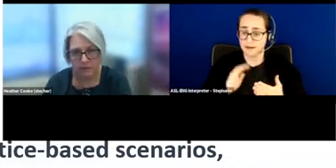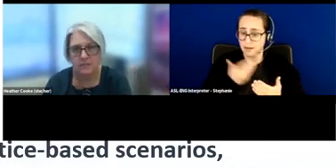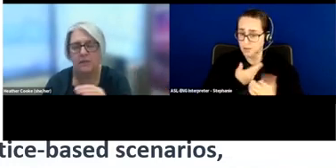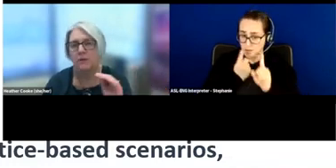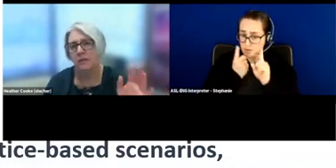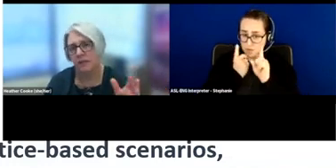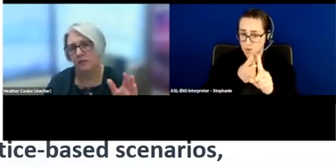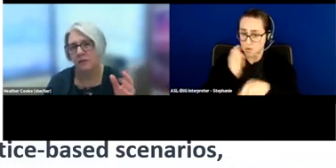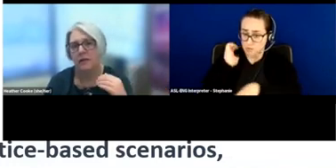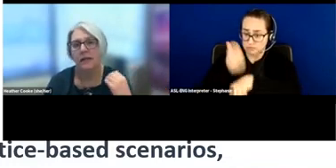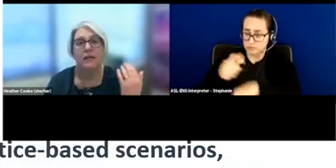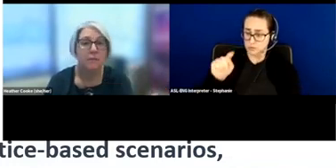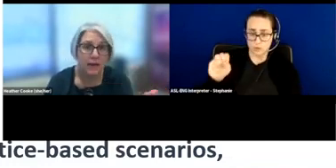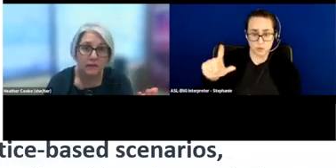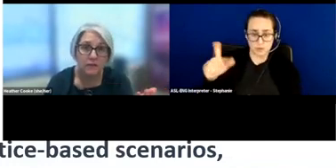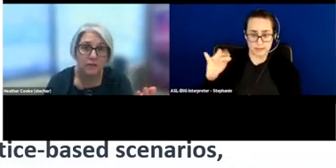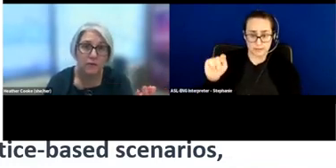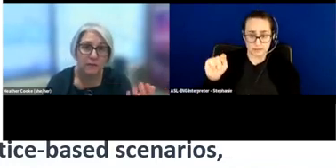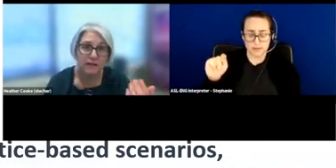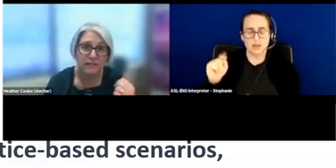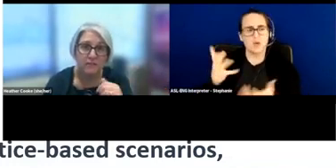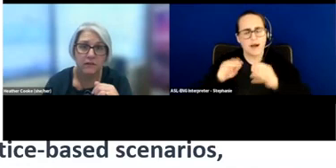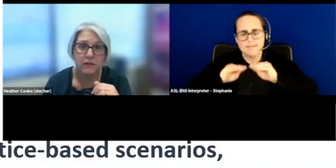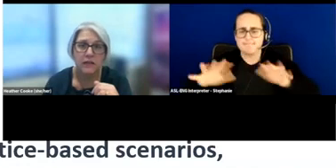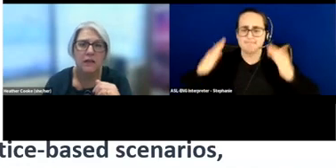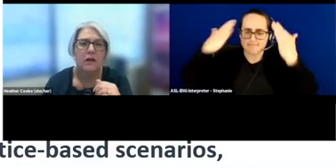raise awareness about the nature and the impact of workplace